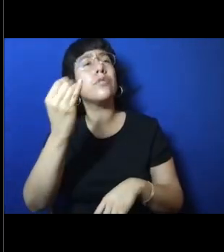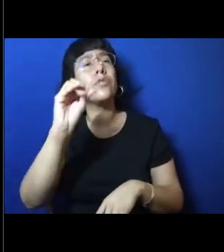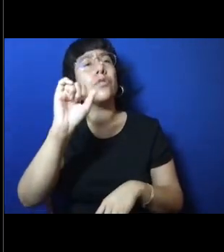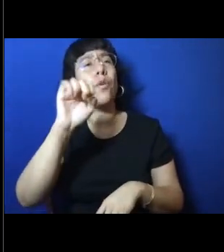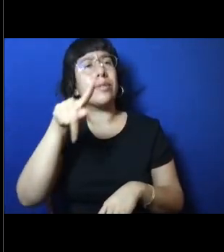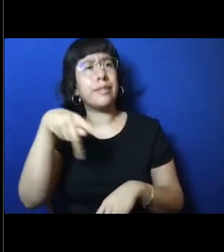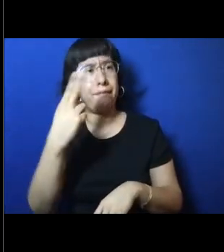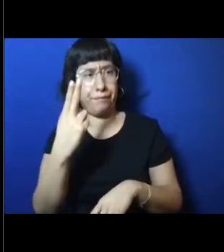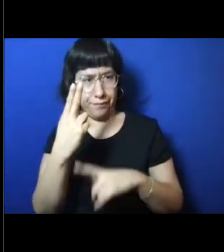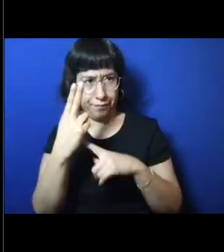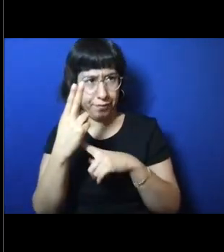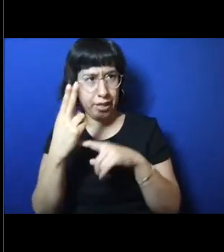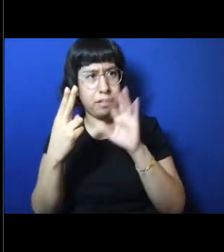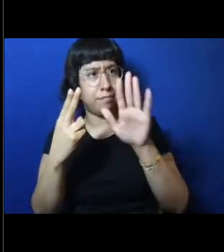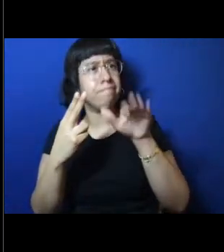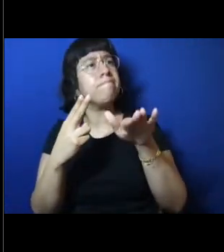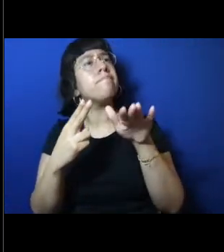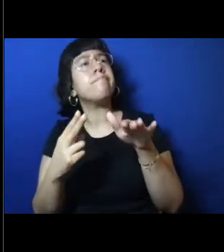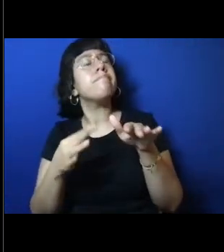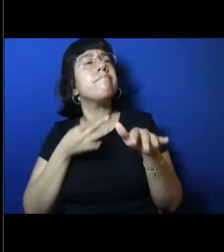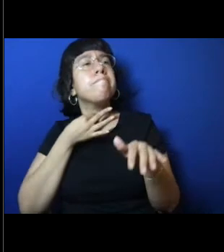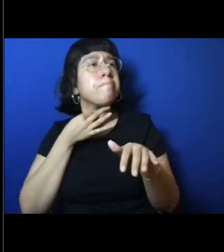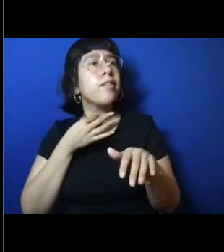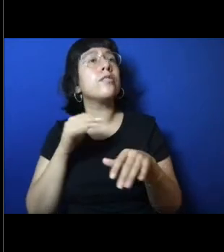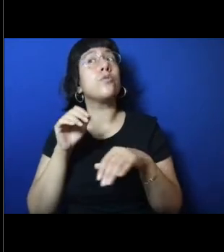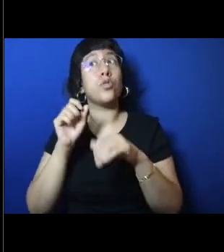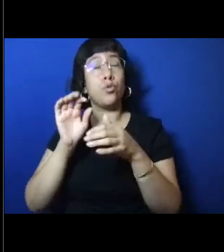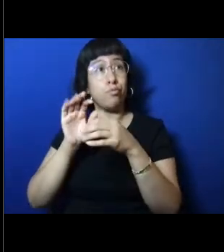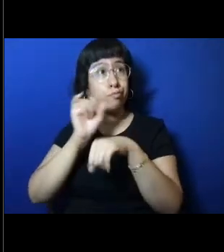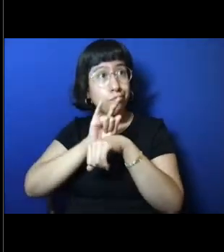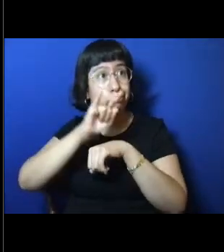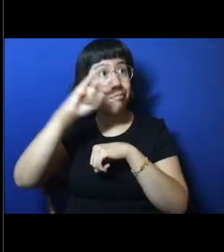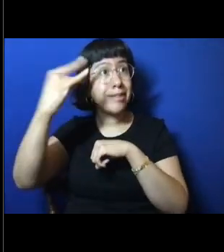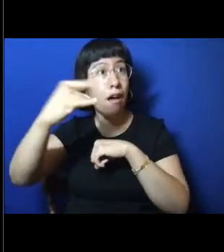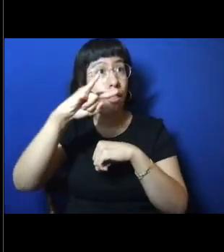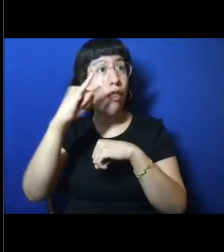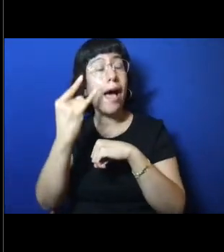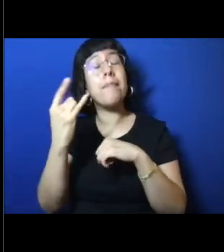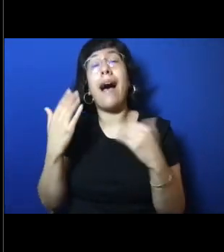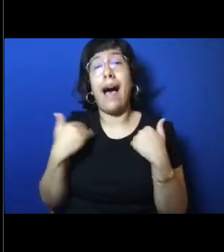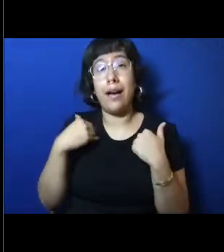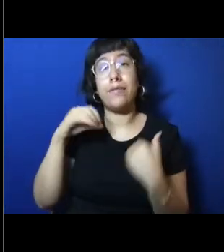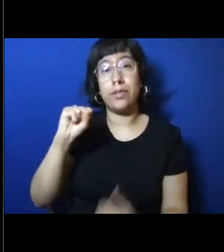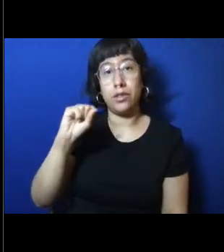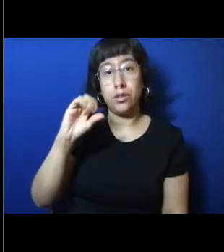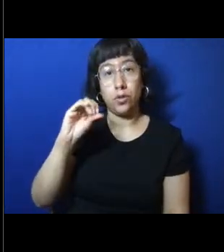to open the solar panels in space? I will say absolutely.